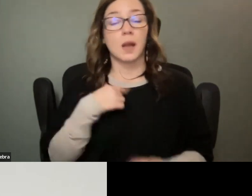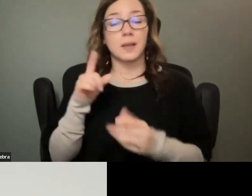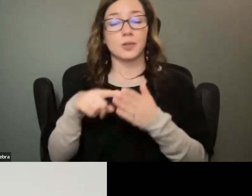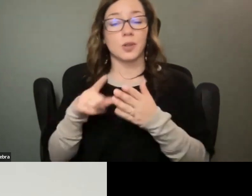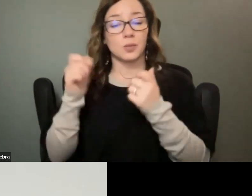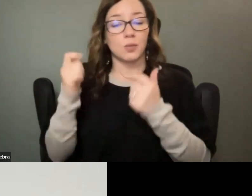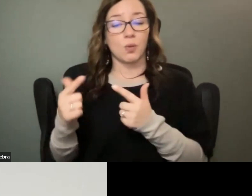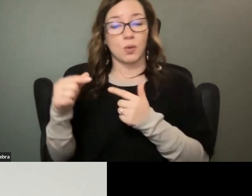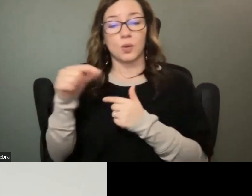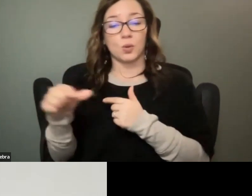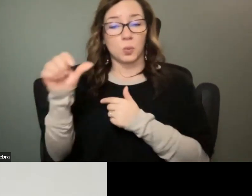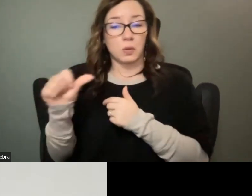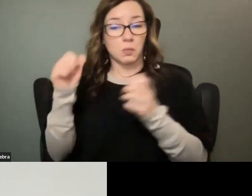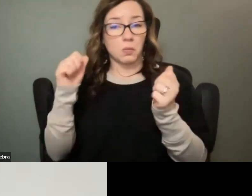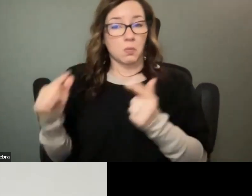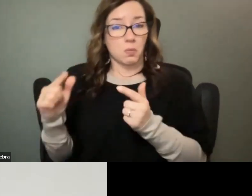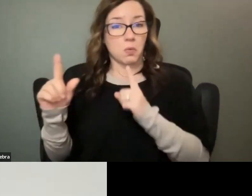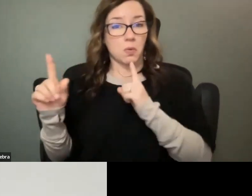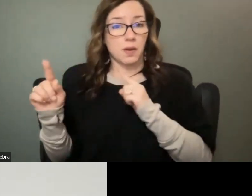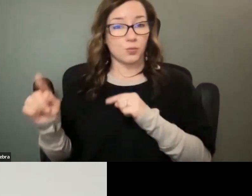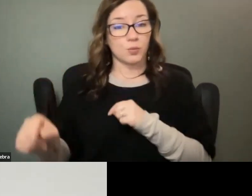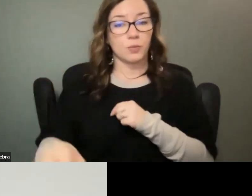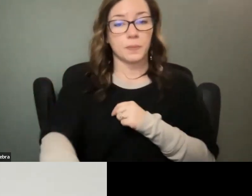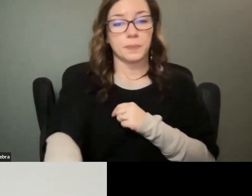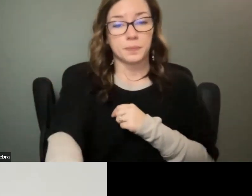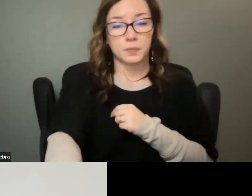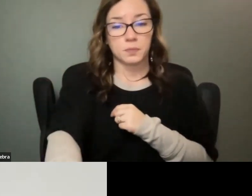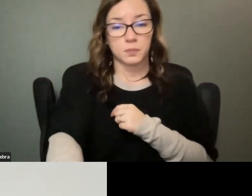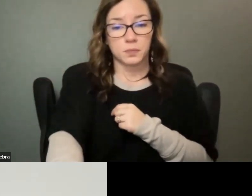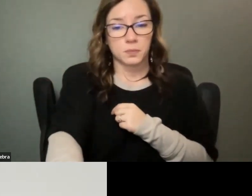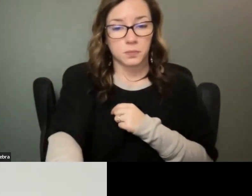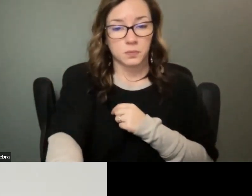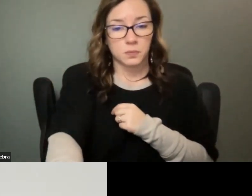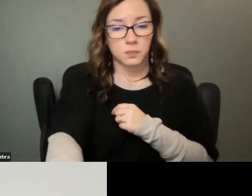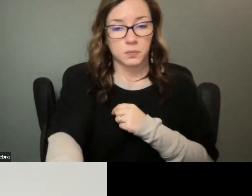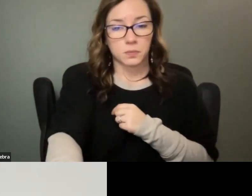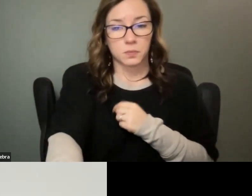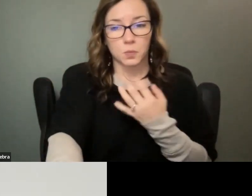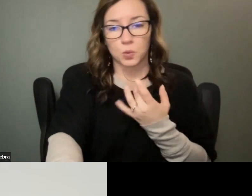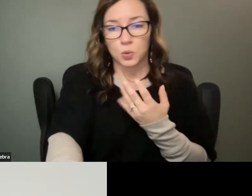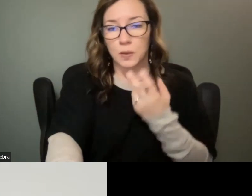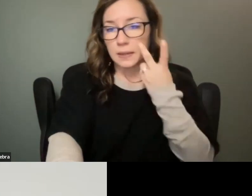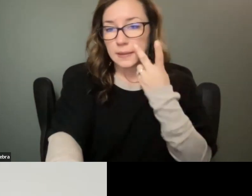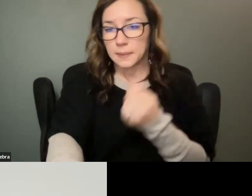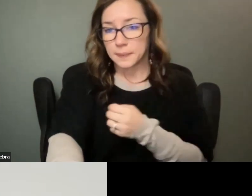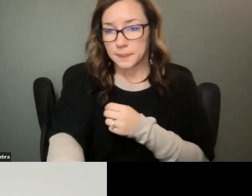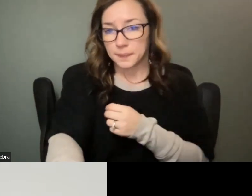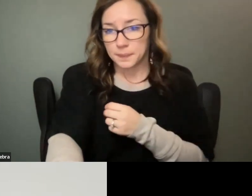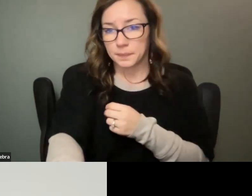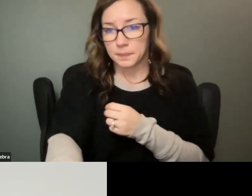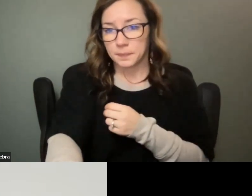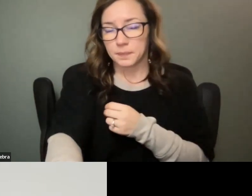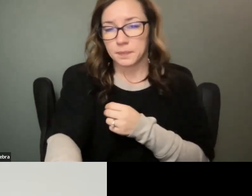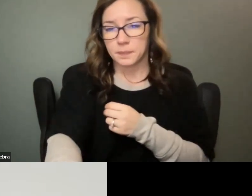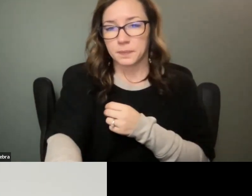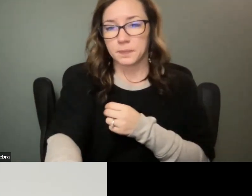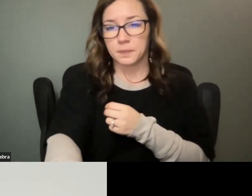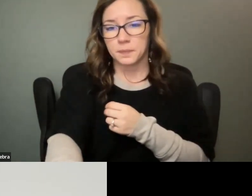have been answered and we'll just uh